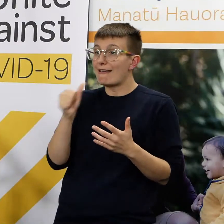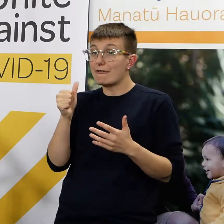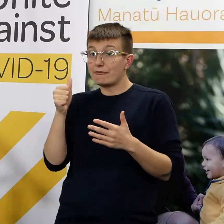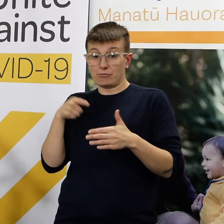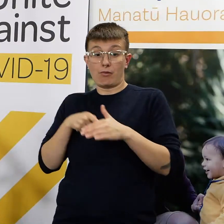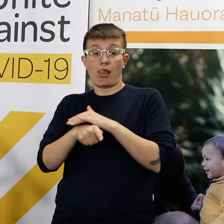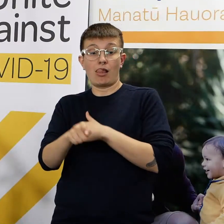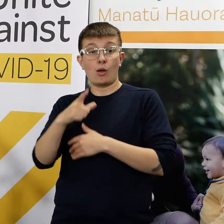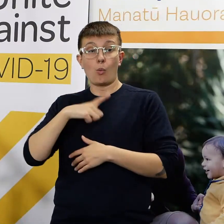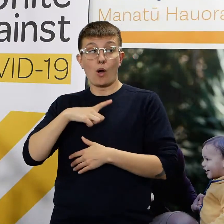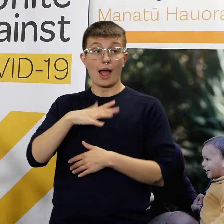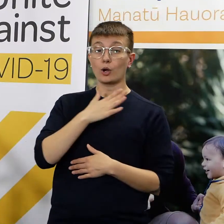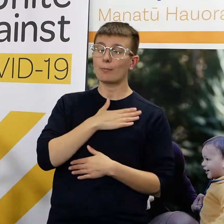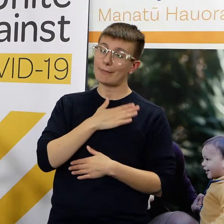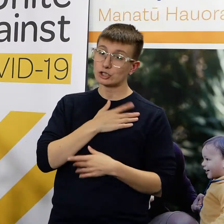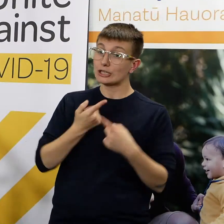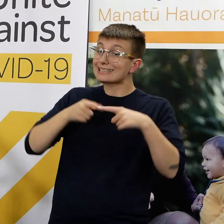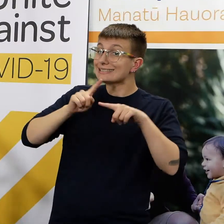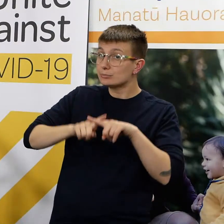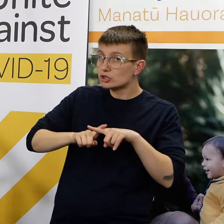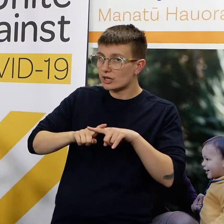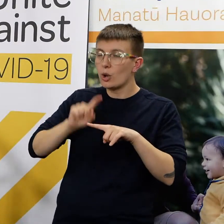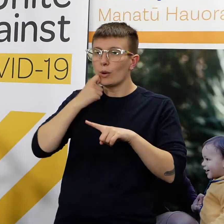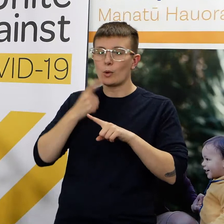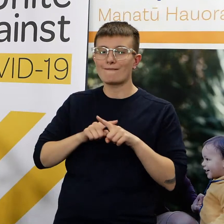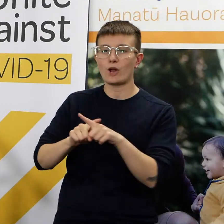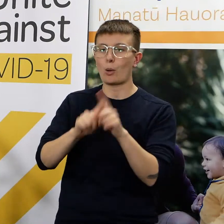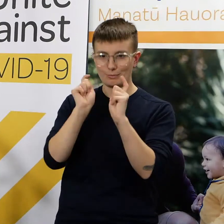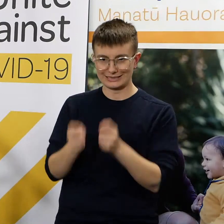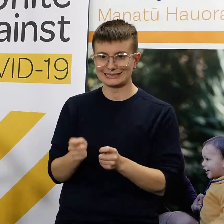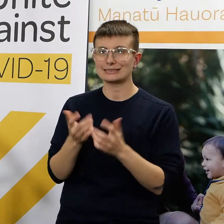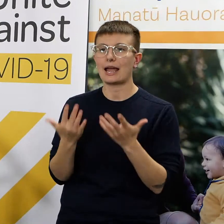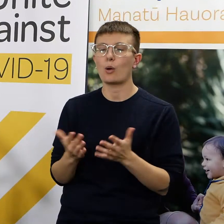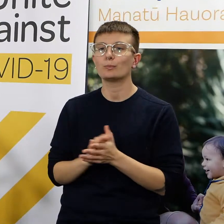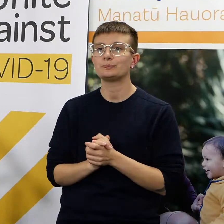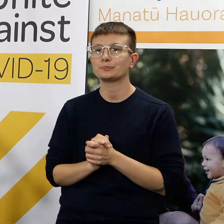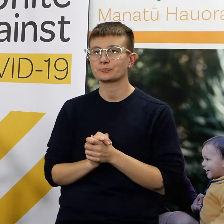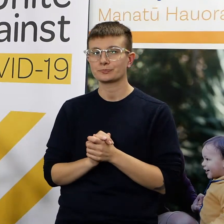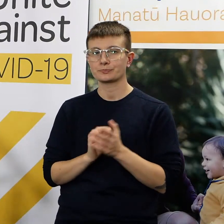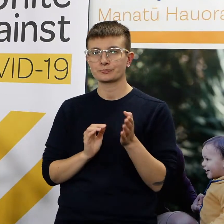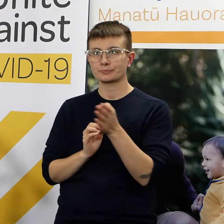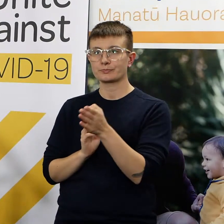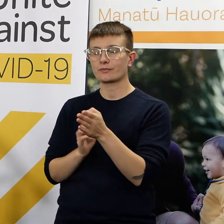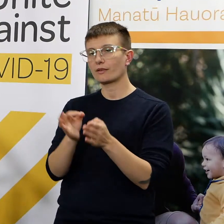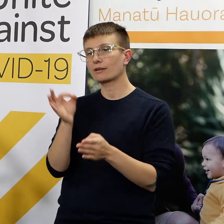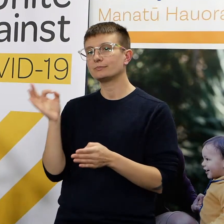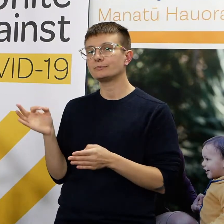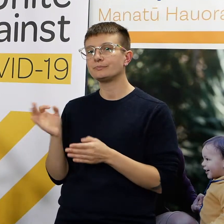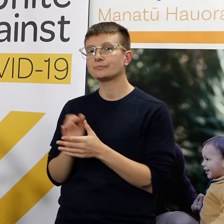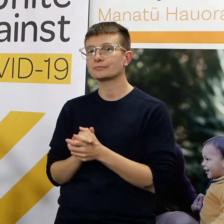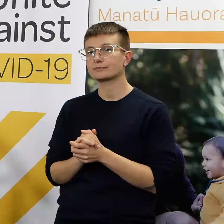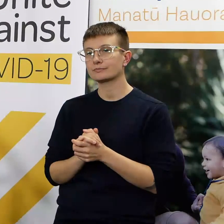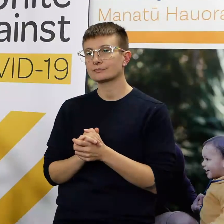that they have been tested or will be tested now. How was it determined who was granted an exemption